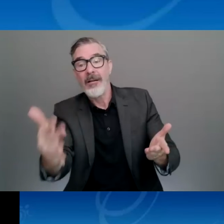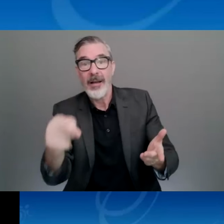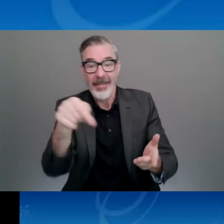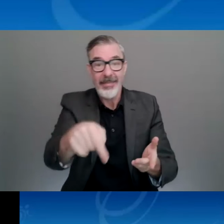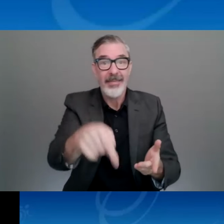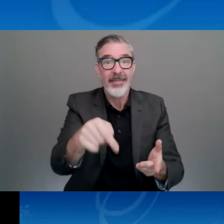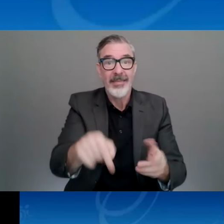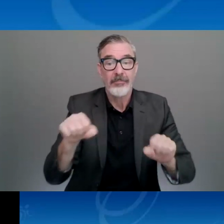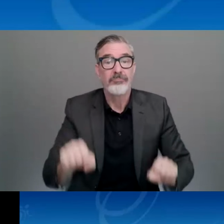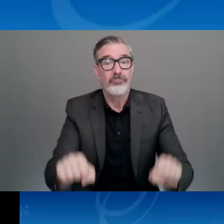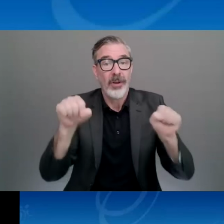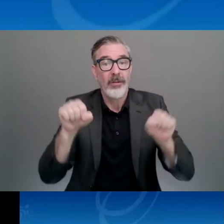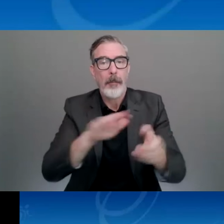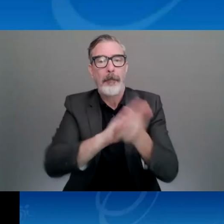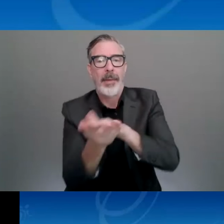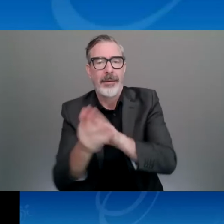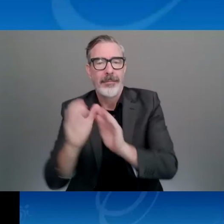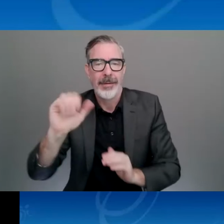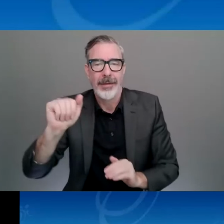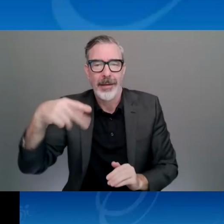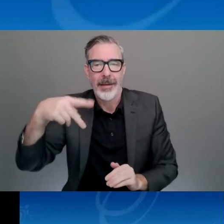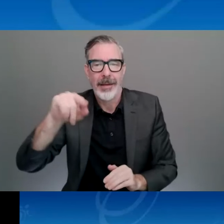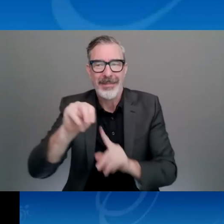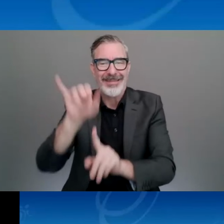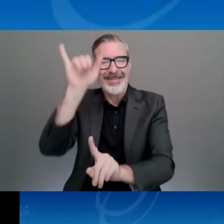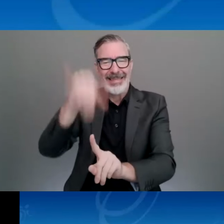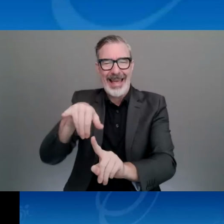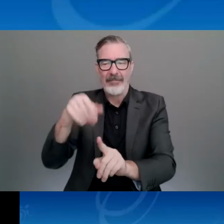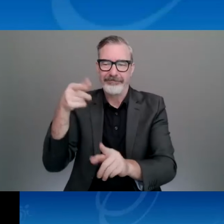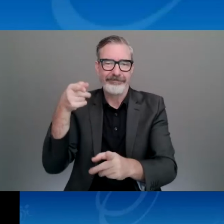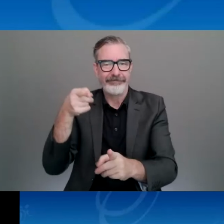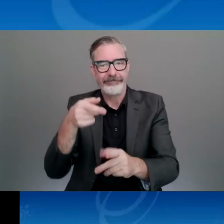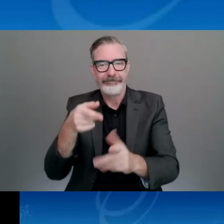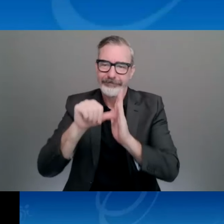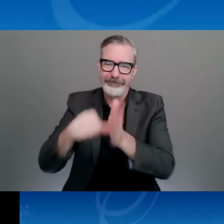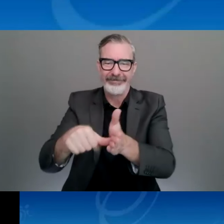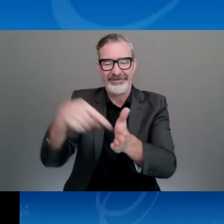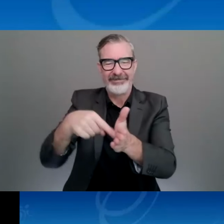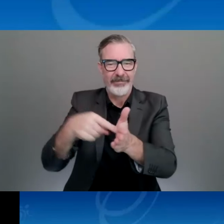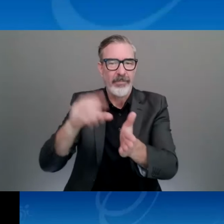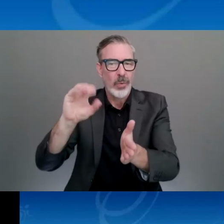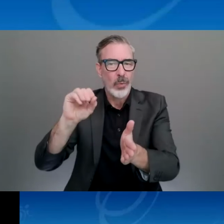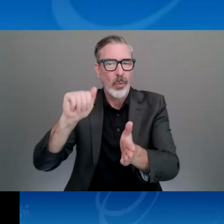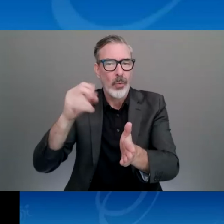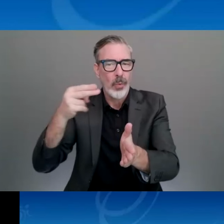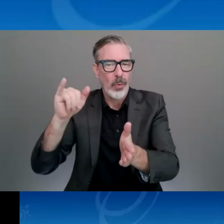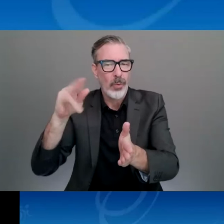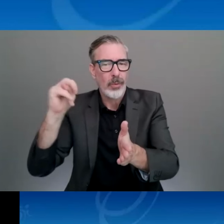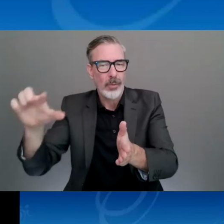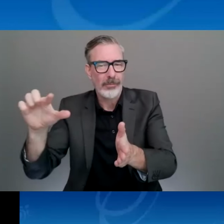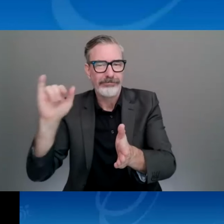Coaching is that form of leadership. It's a huge, important aspect of what we have